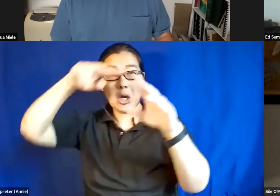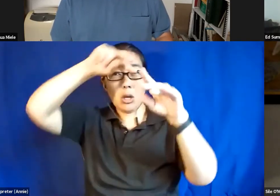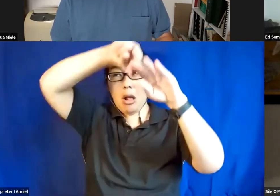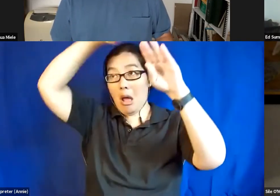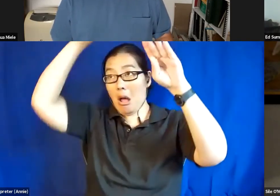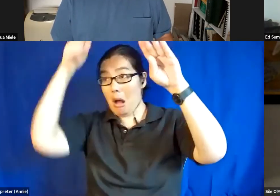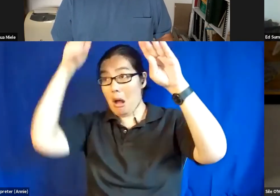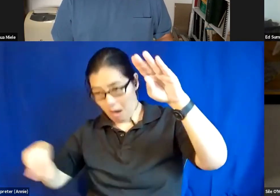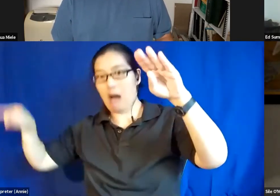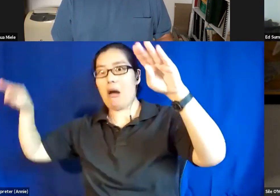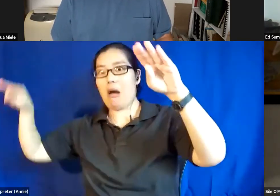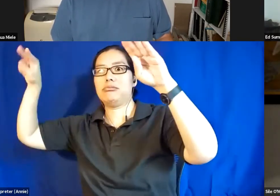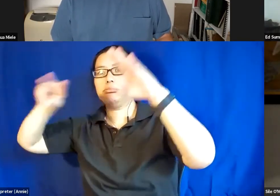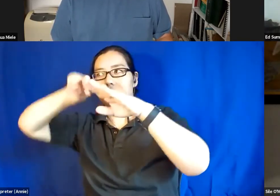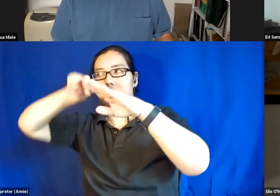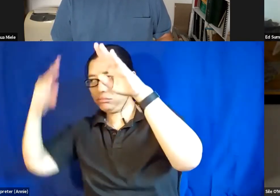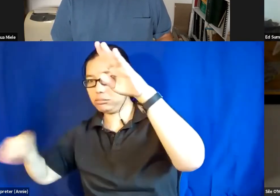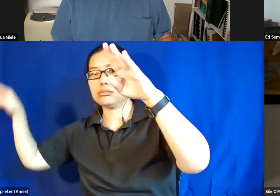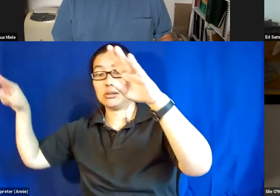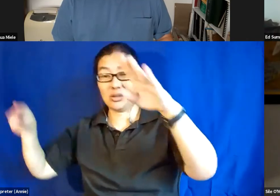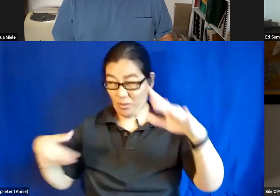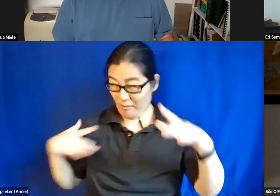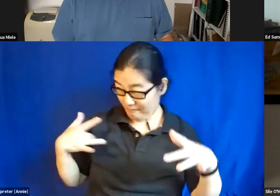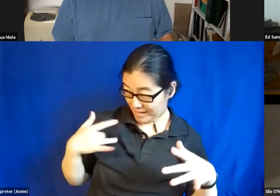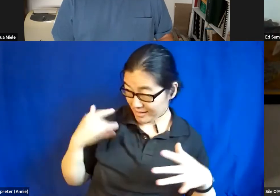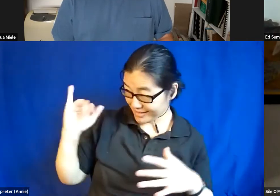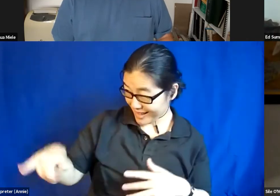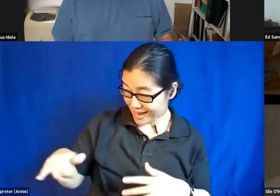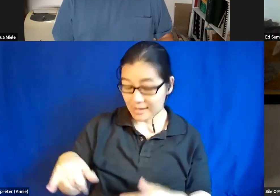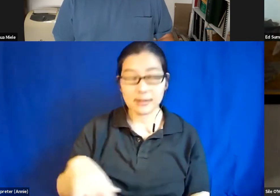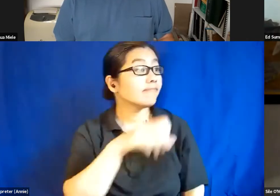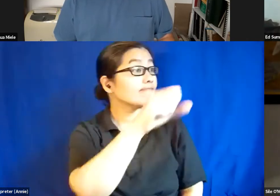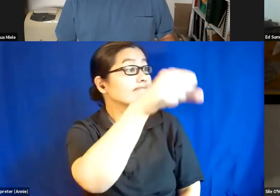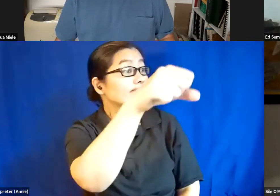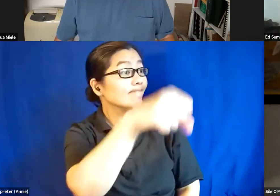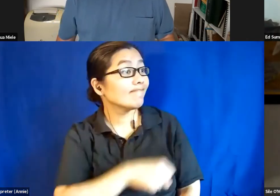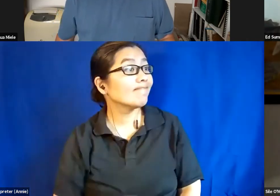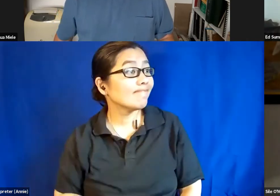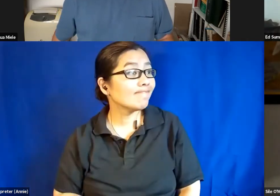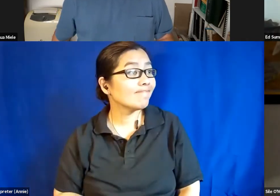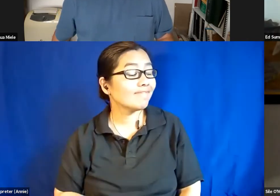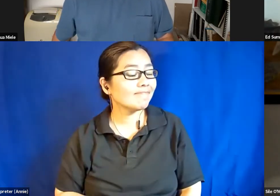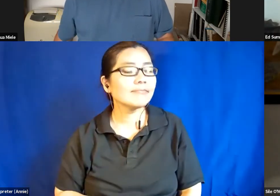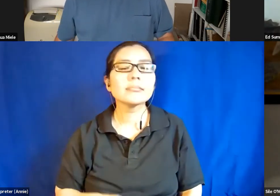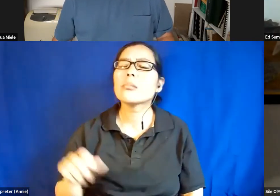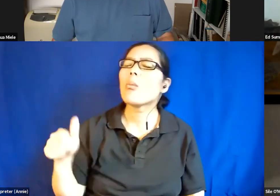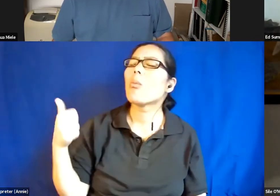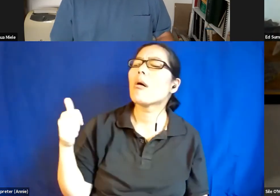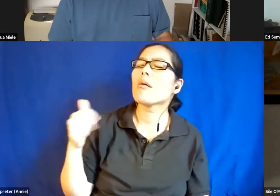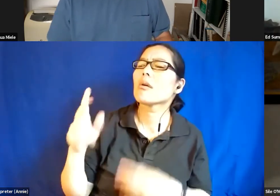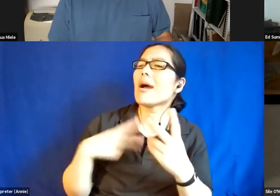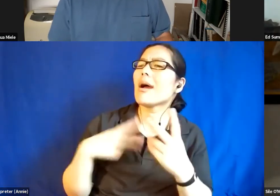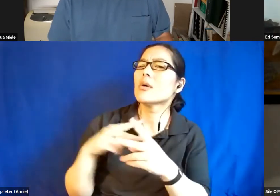building to building? Matthew Shifrin: Uh-huh. > : And what other kinds of motions can